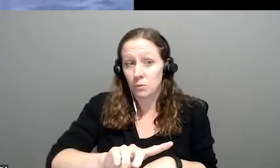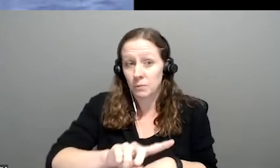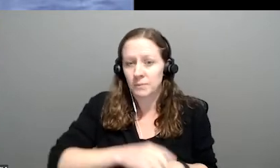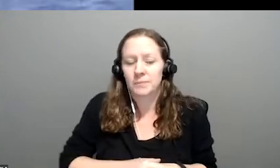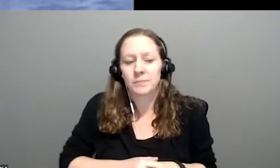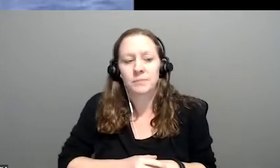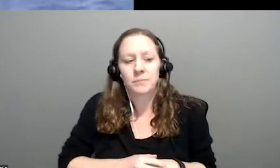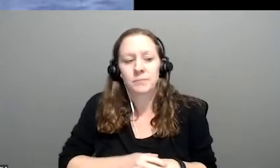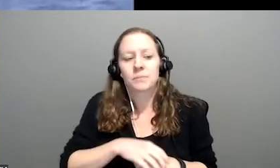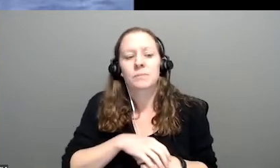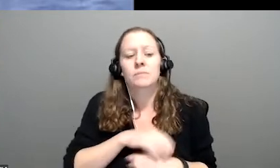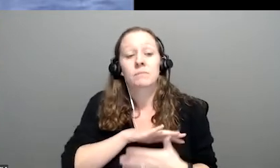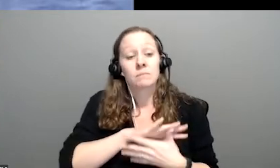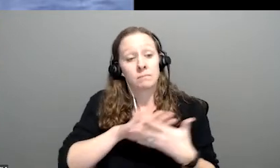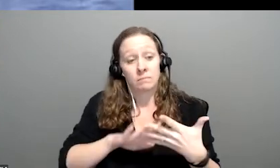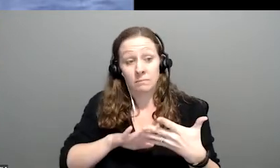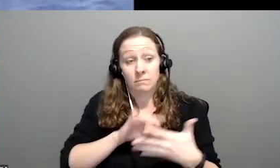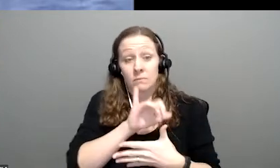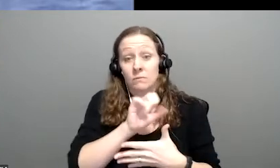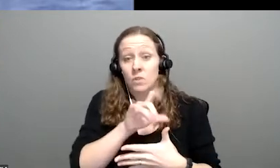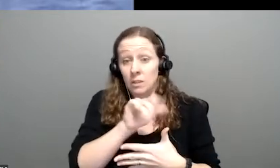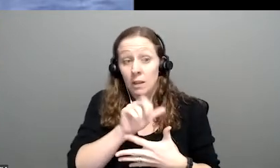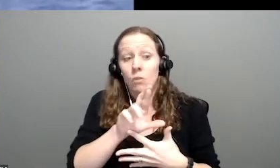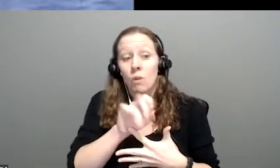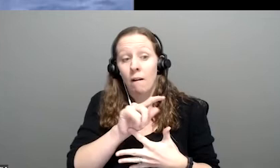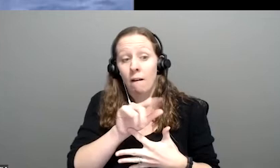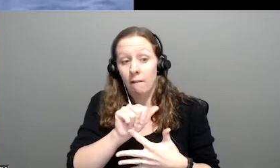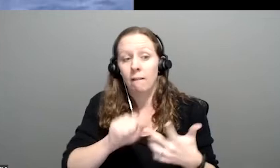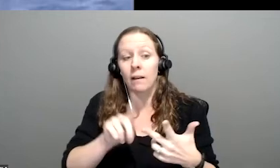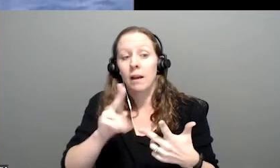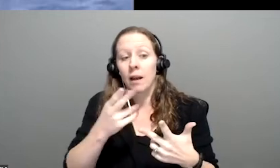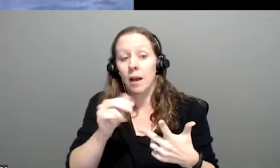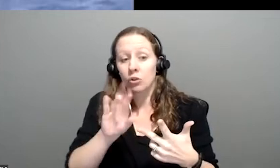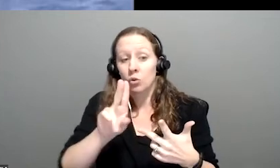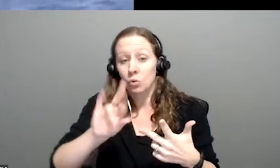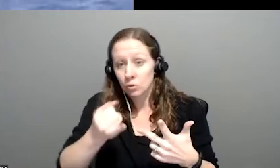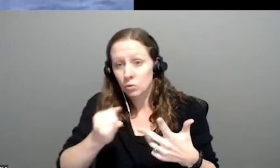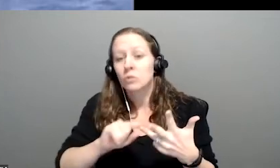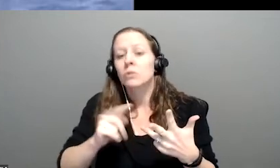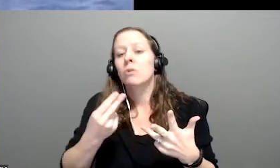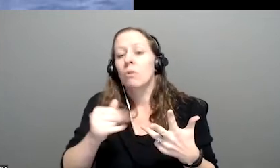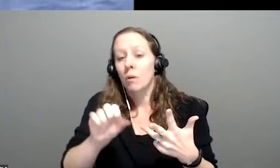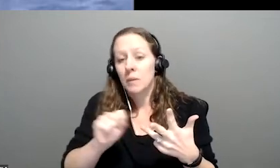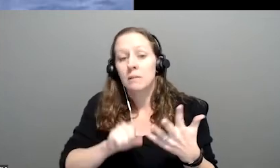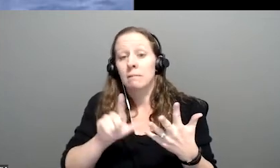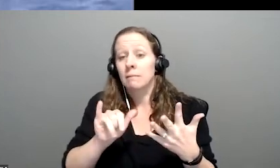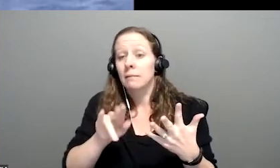Jessica, Renata, Khaddouj, Thomas and Lyne are inviting you to provide your ideas and comments